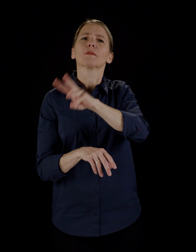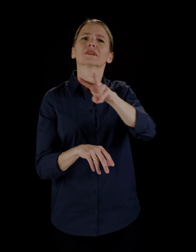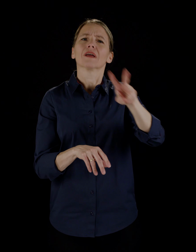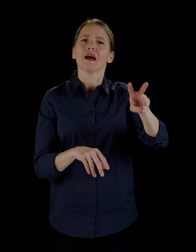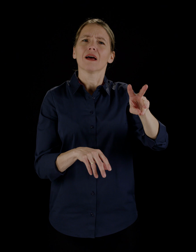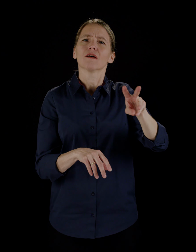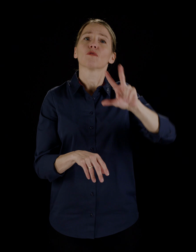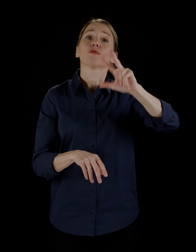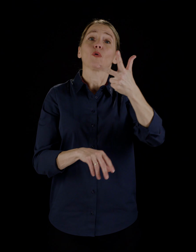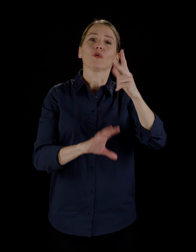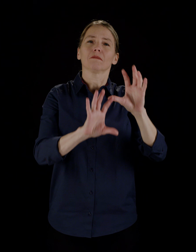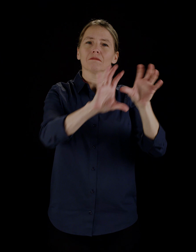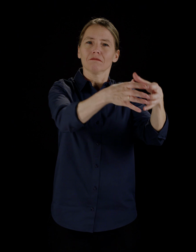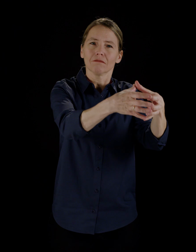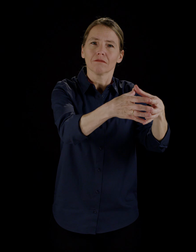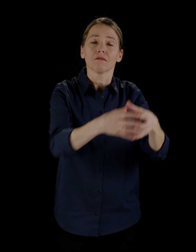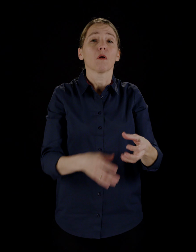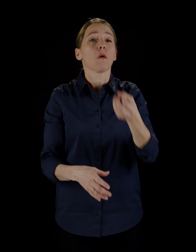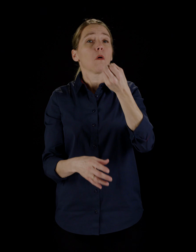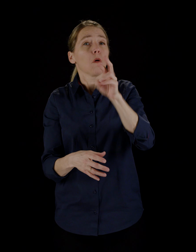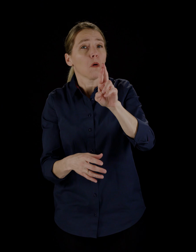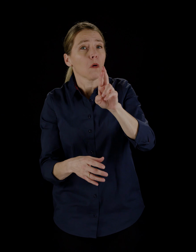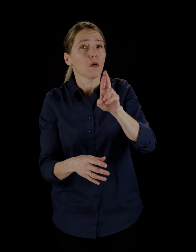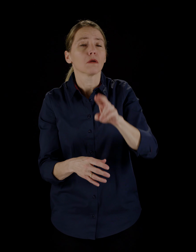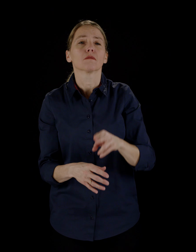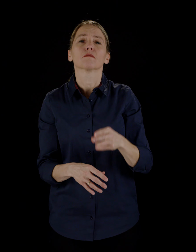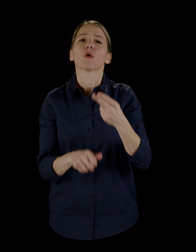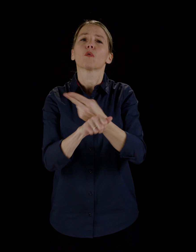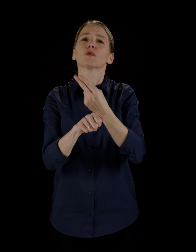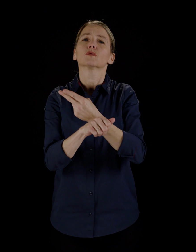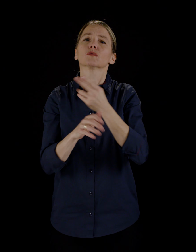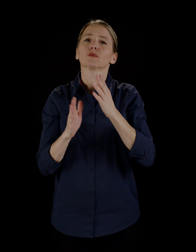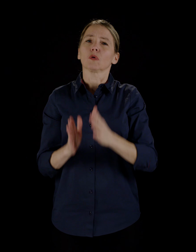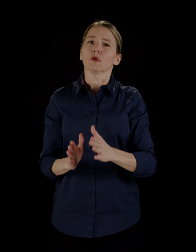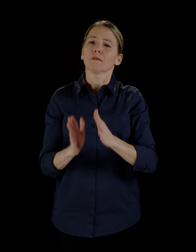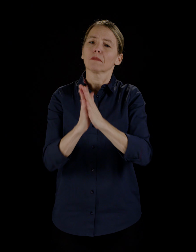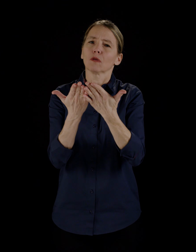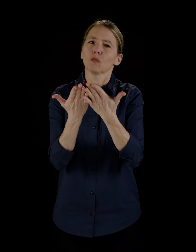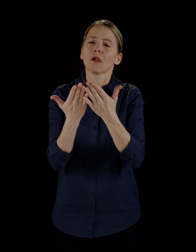Customers with questions about their Internet services should visit the websites of their